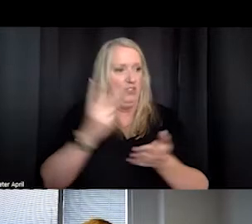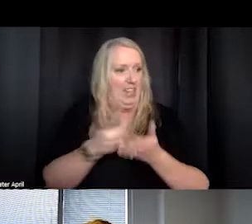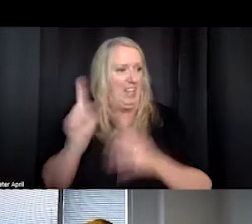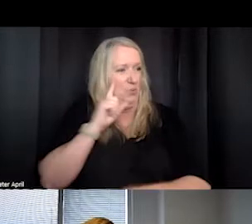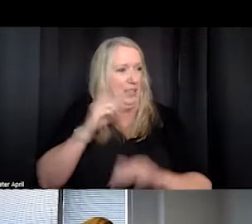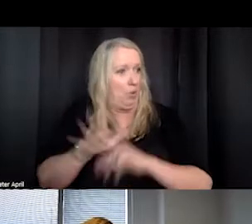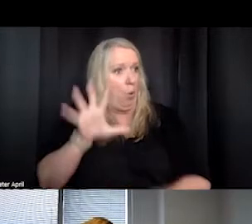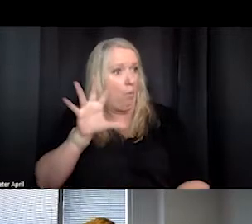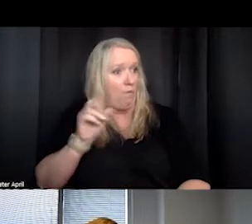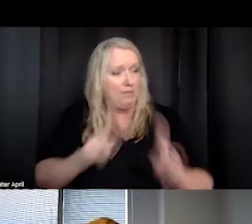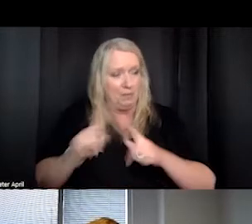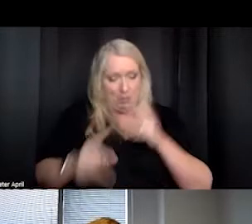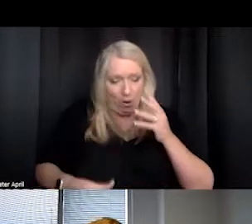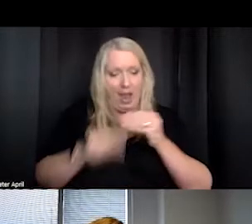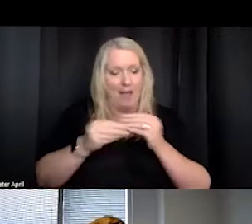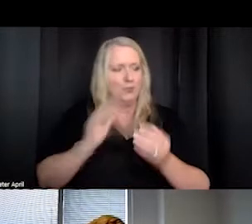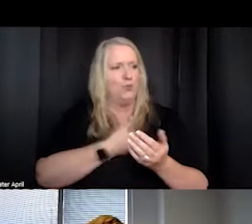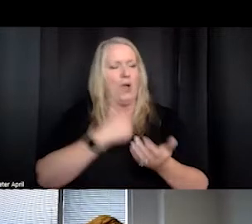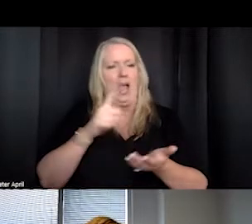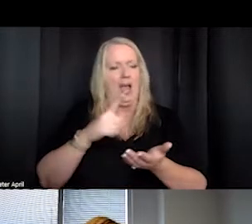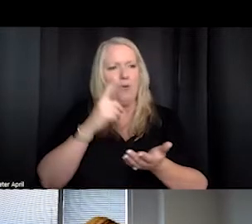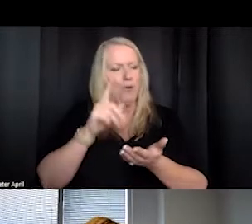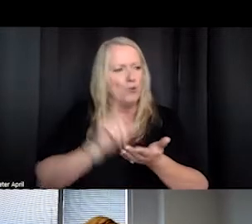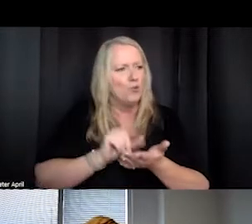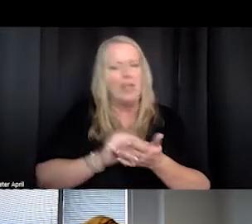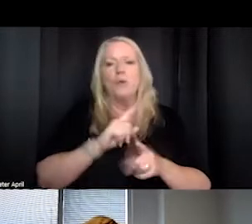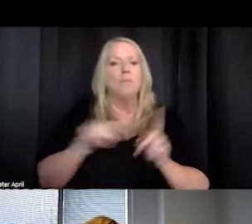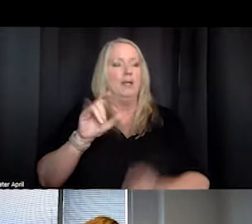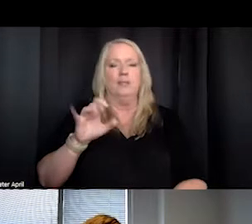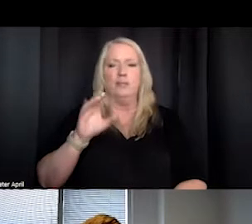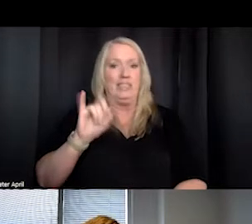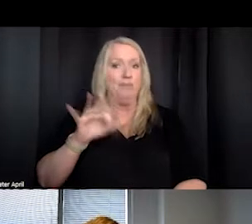ADDED TO THE NEWSLETTER WHICH IS AWESOME. BUT IF YOU DON'T SEE YOUR YOUR ORGANIZATION LISTED